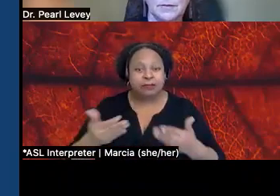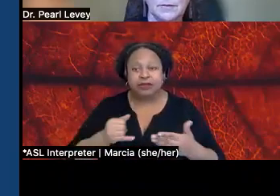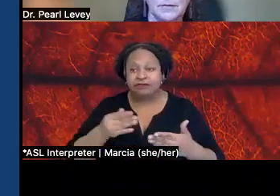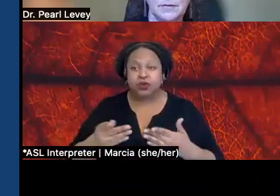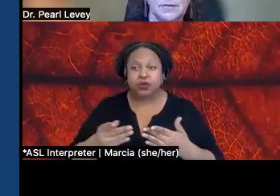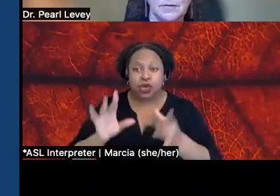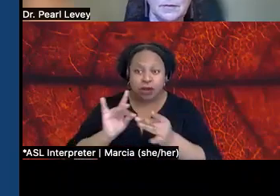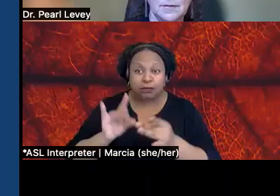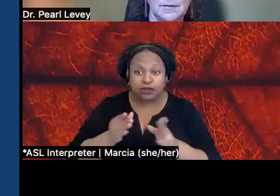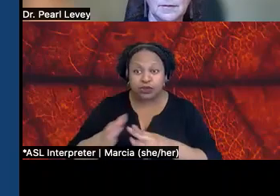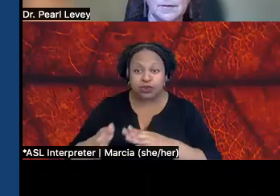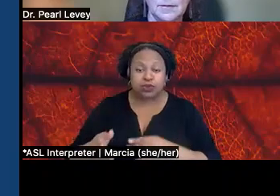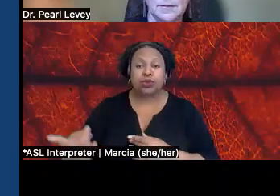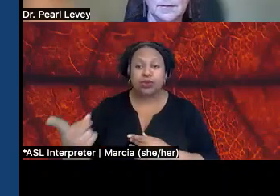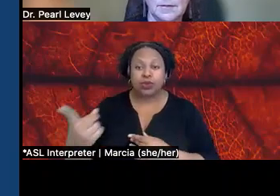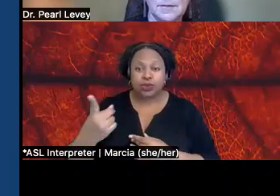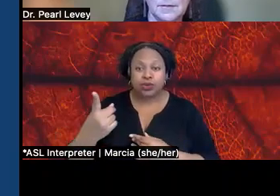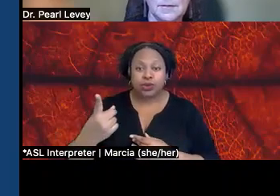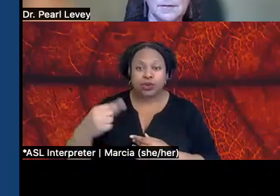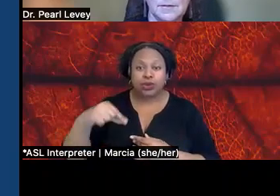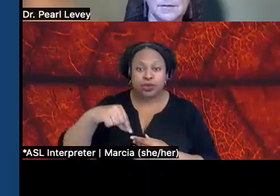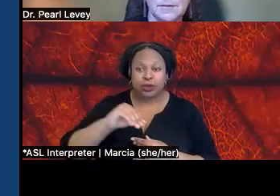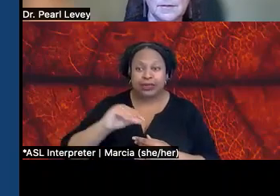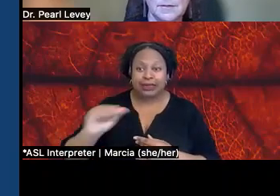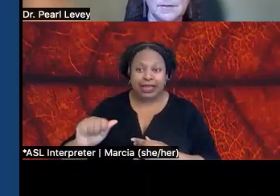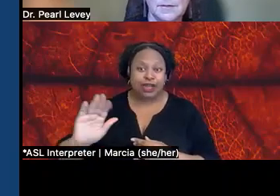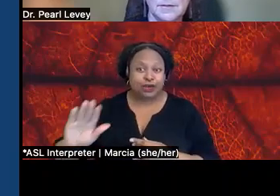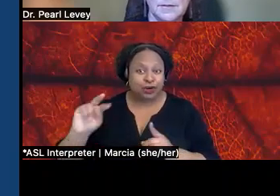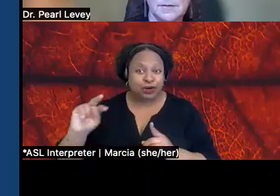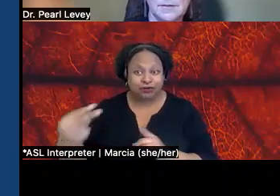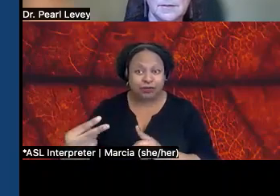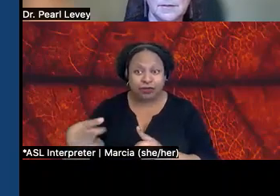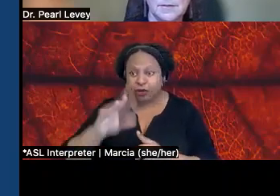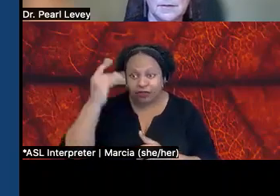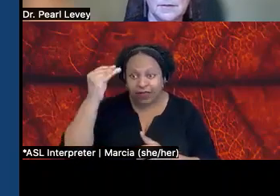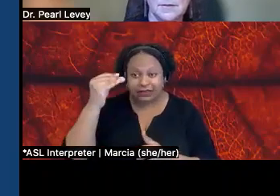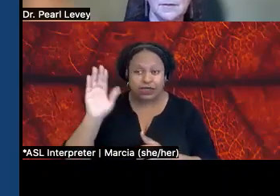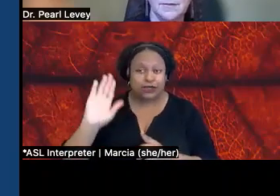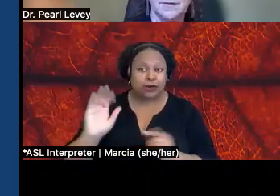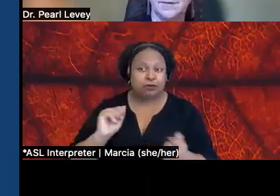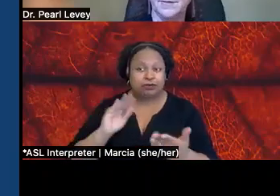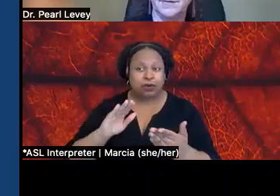in terms of people's thoughts on how they might approach this from an accessibility perspective.